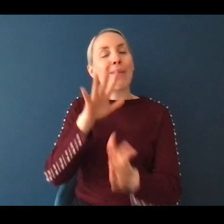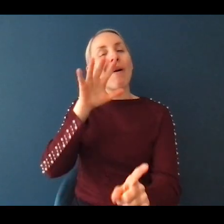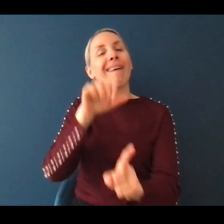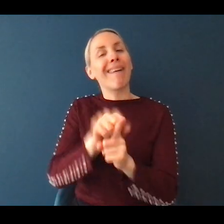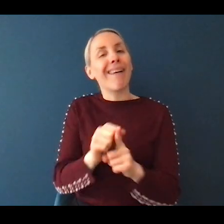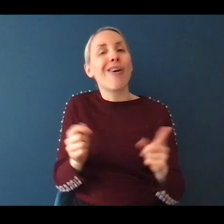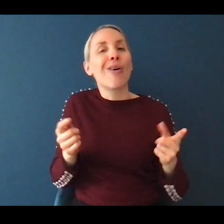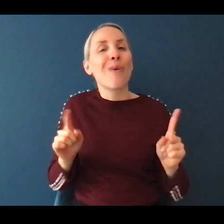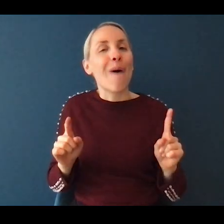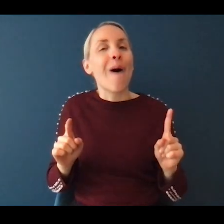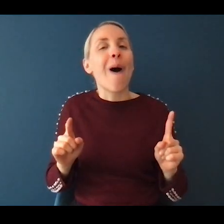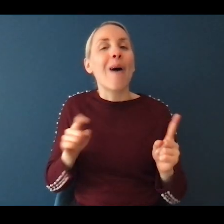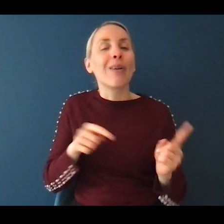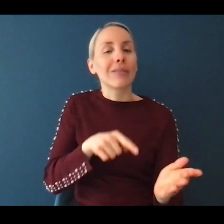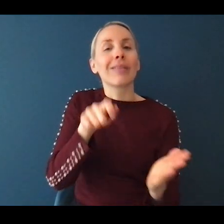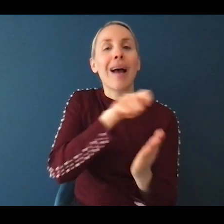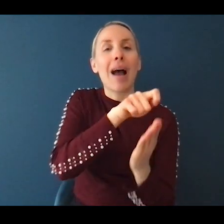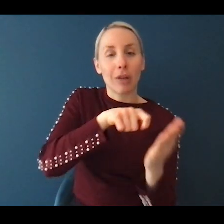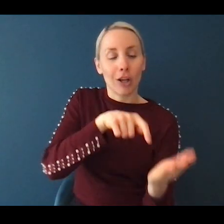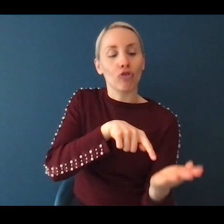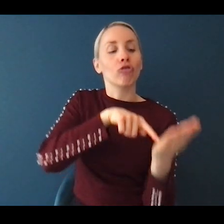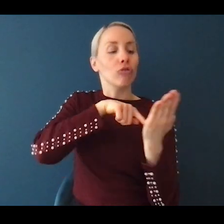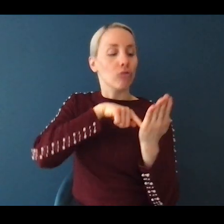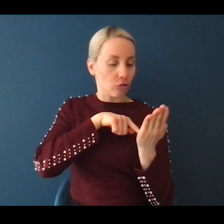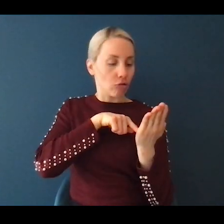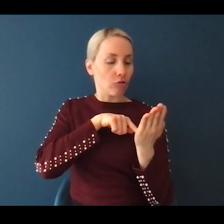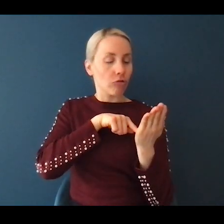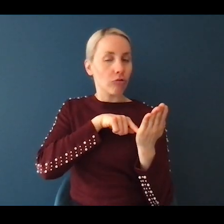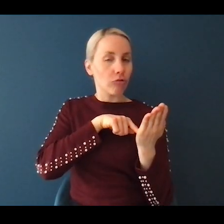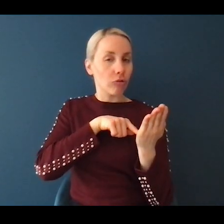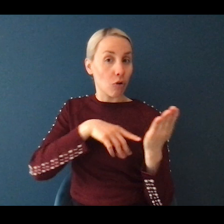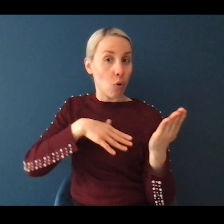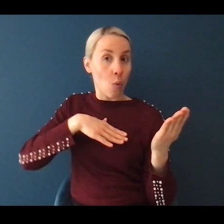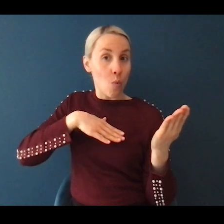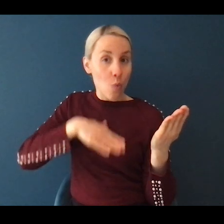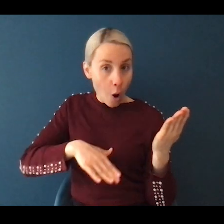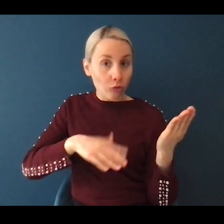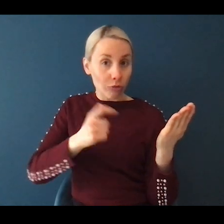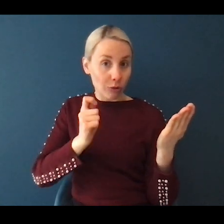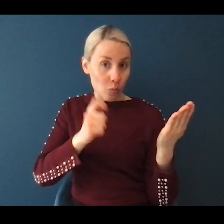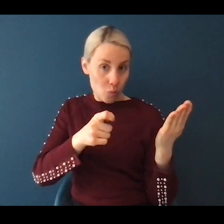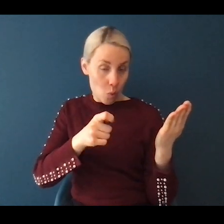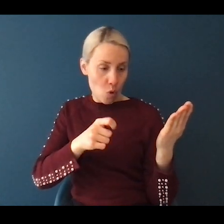if it's what it is and why this moment and I think when applicants can articulate